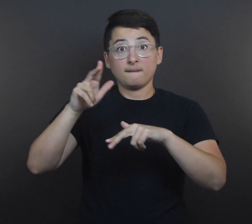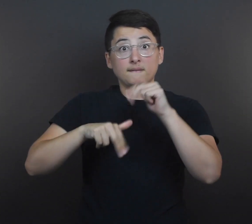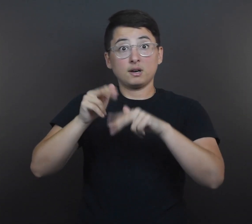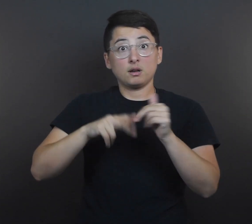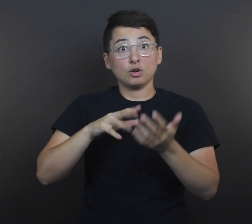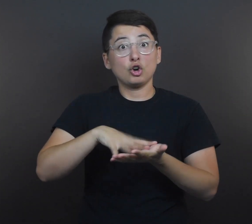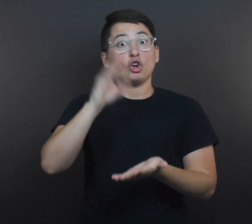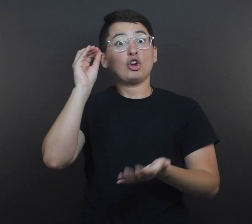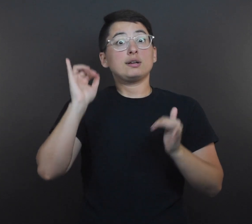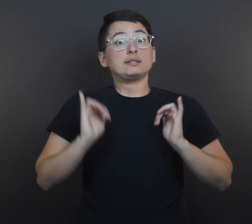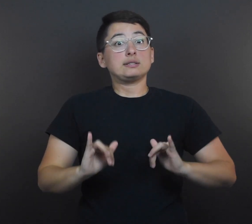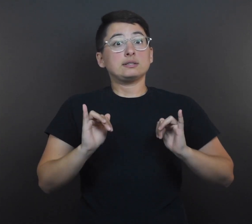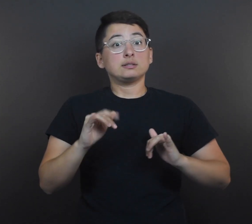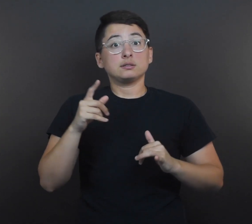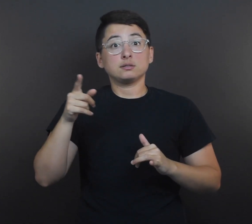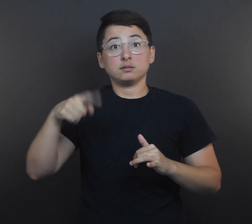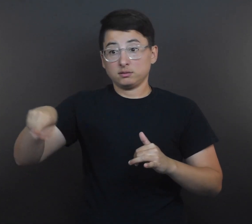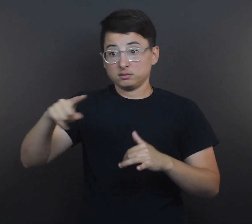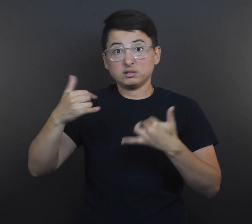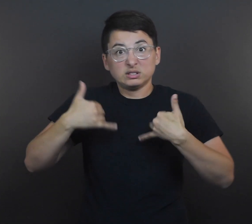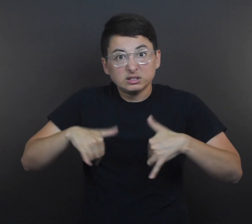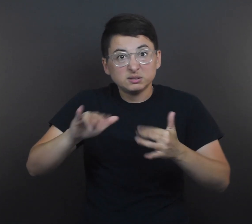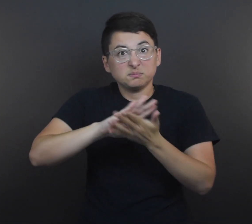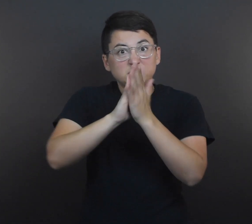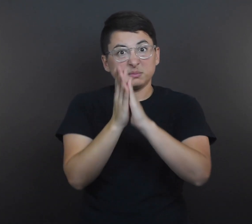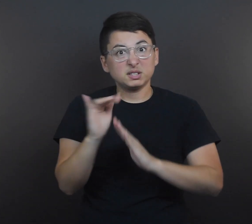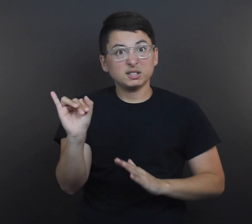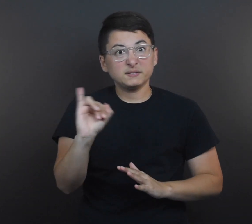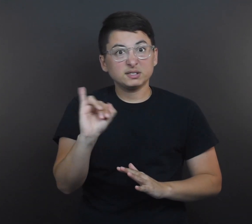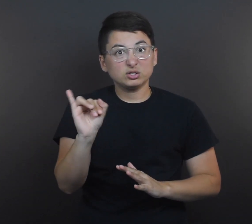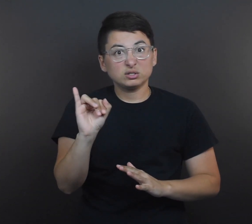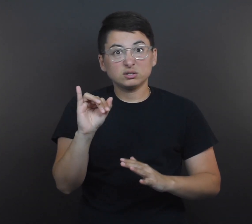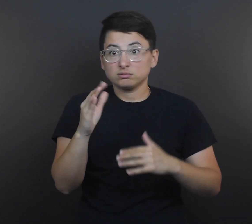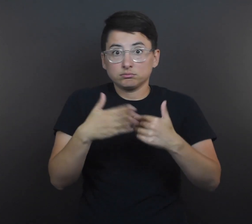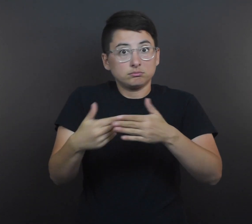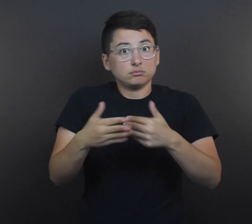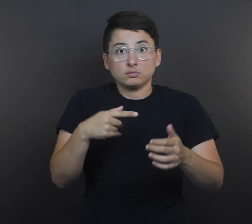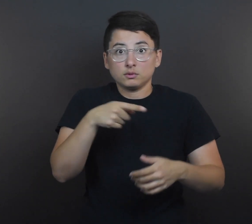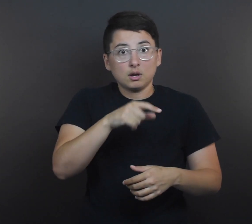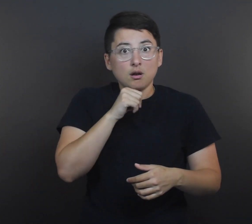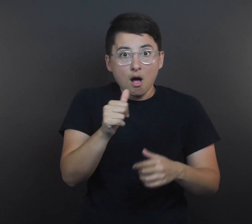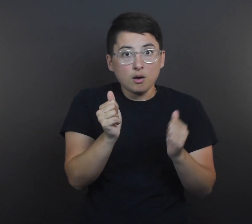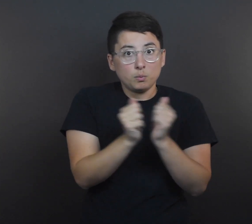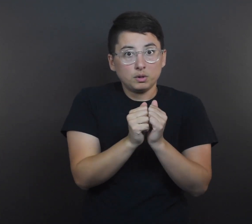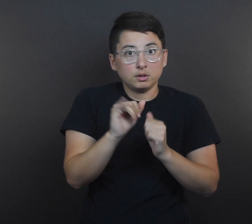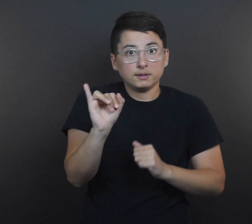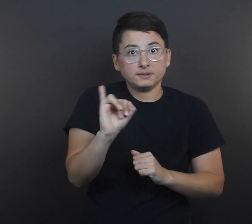with COVID-19. But when the facility learned that residents were still becoming infected